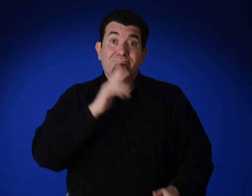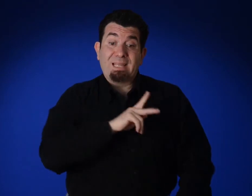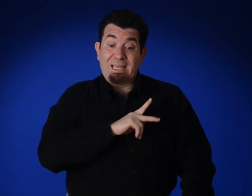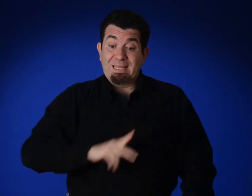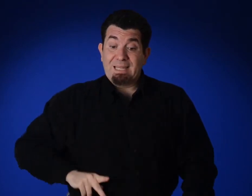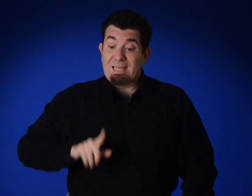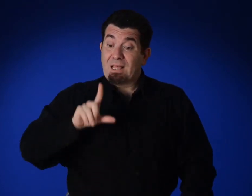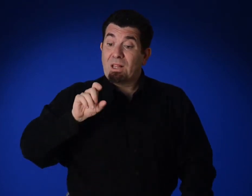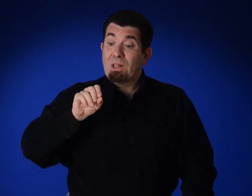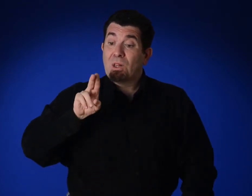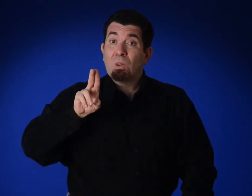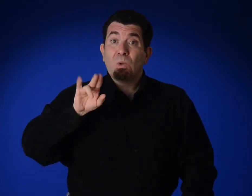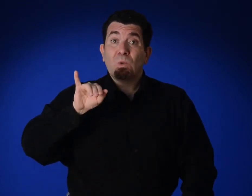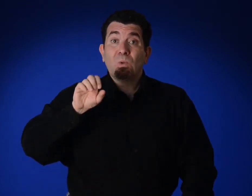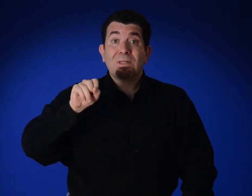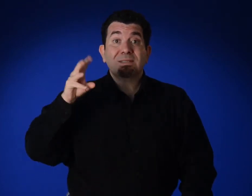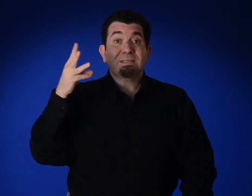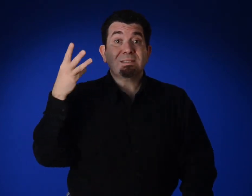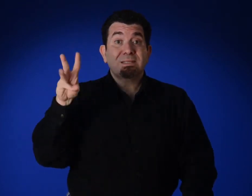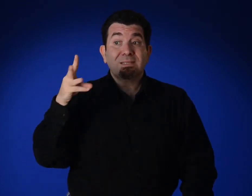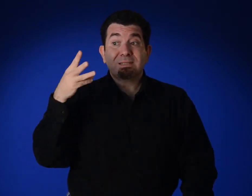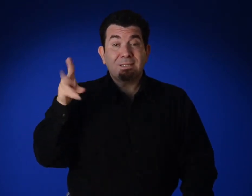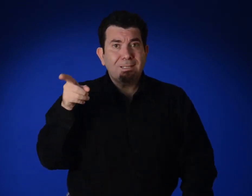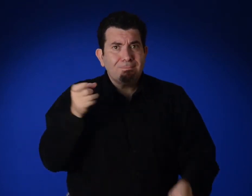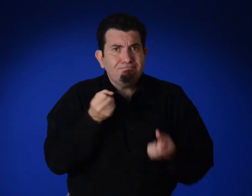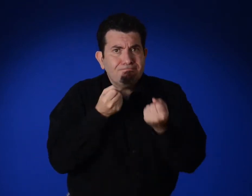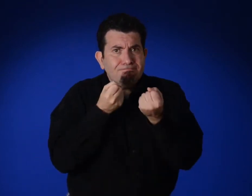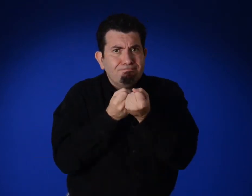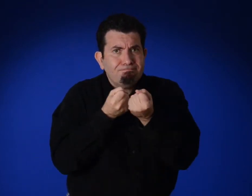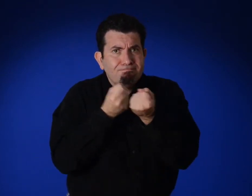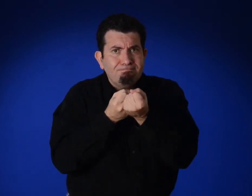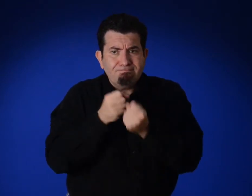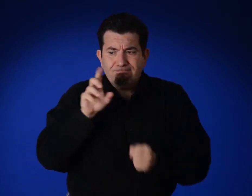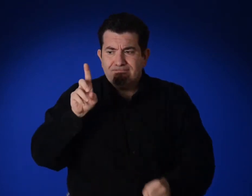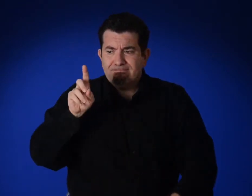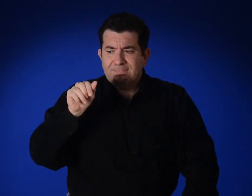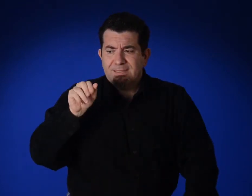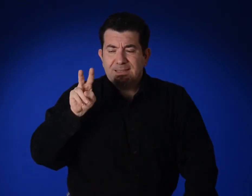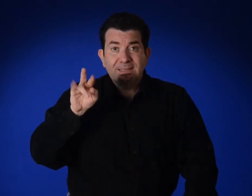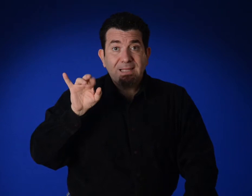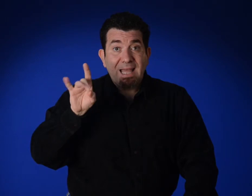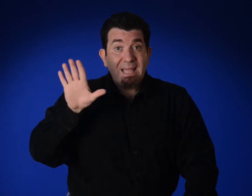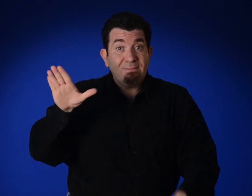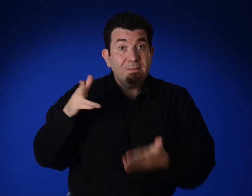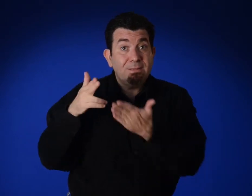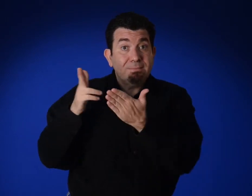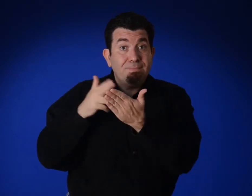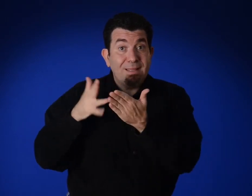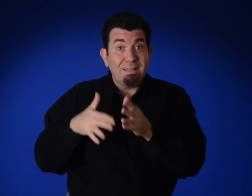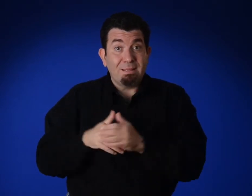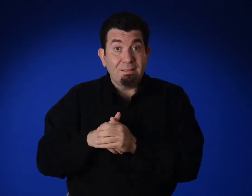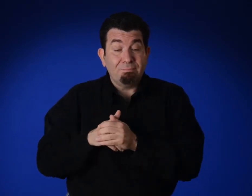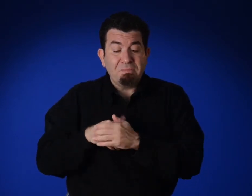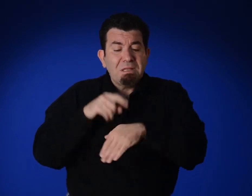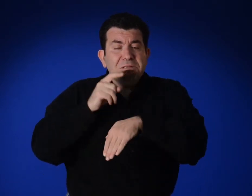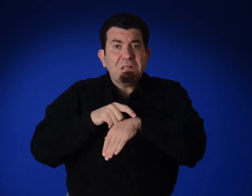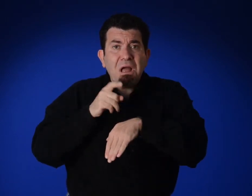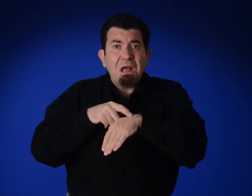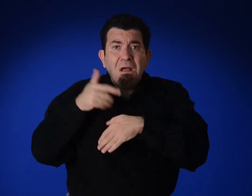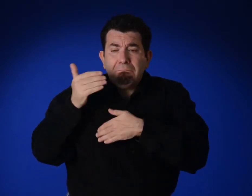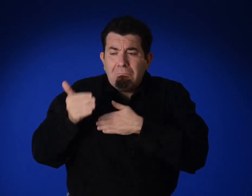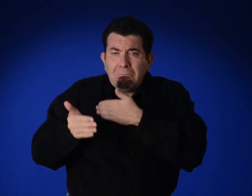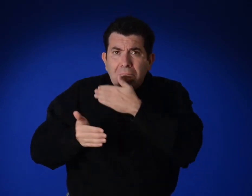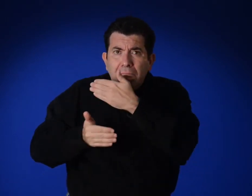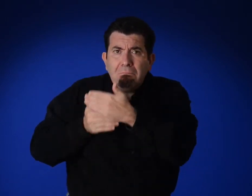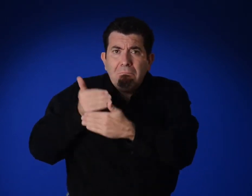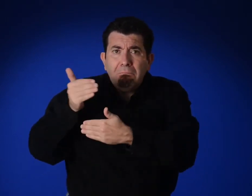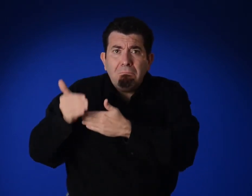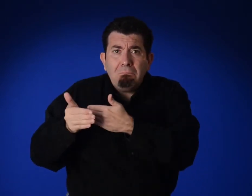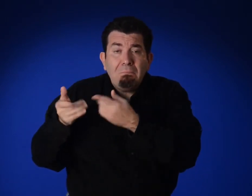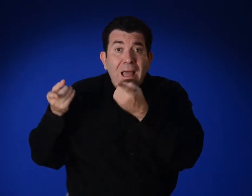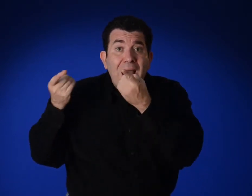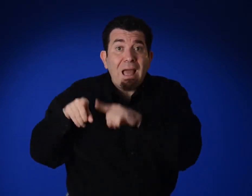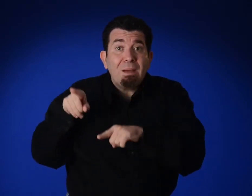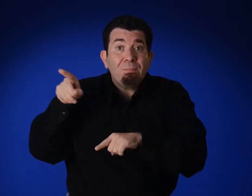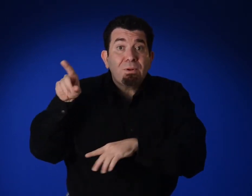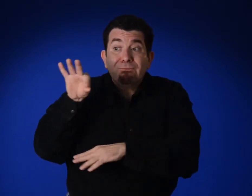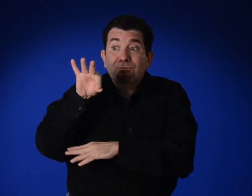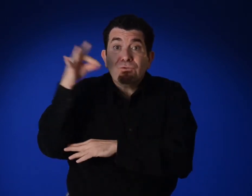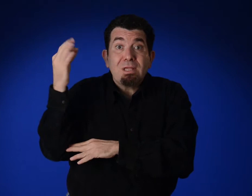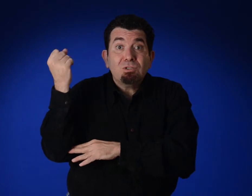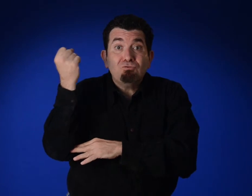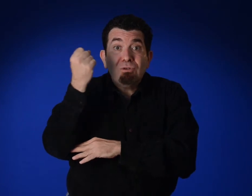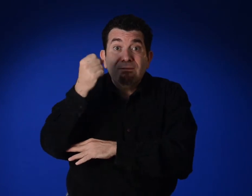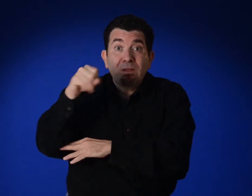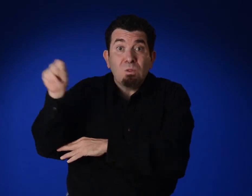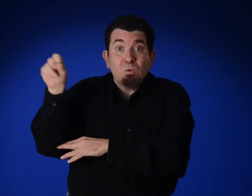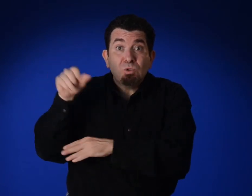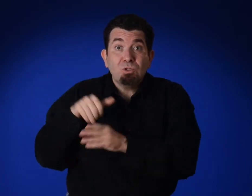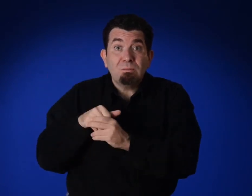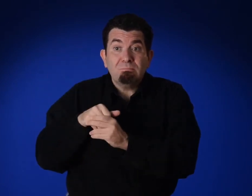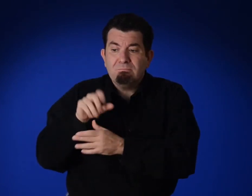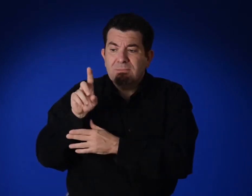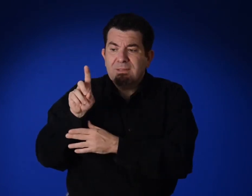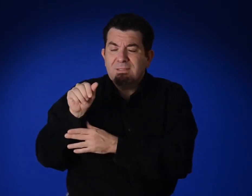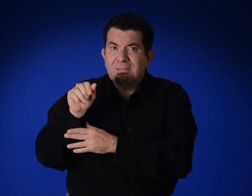King Louis XVI supported David and his work, but as time passed and the French Revolution began,